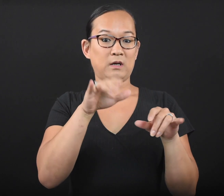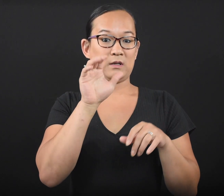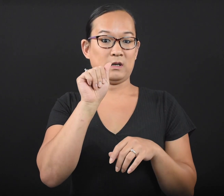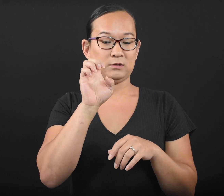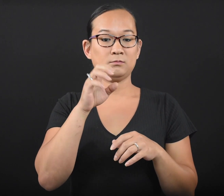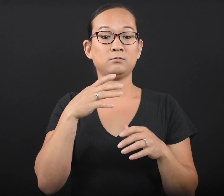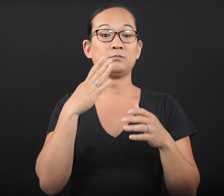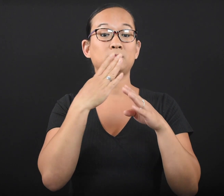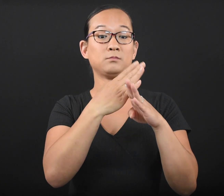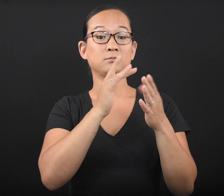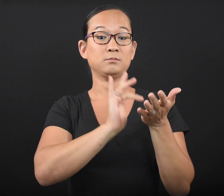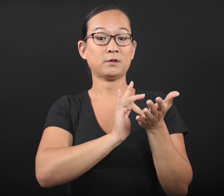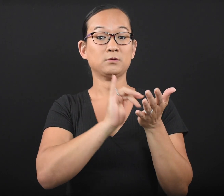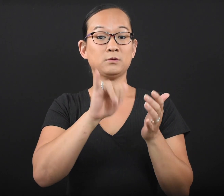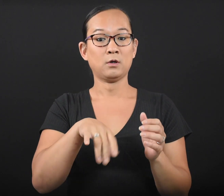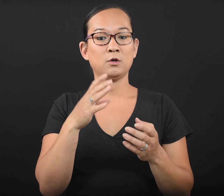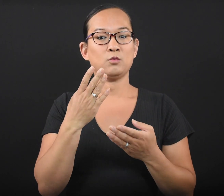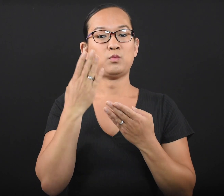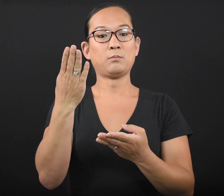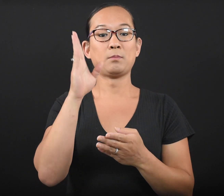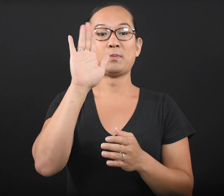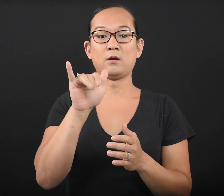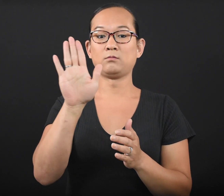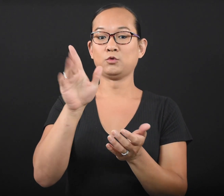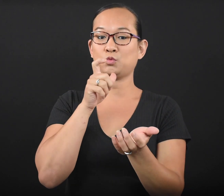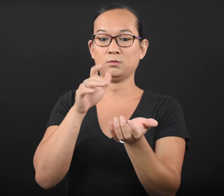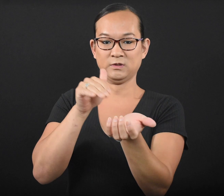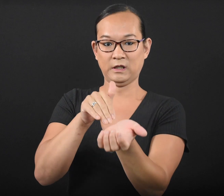In this case, antibiotics may be recommended by a health care provider.